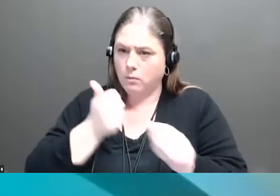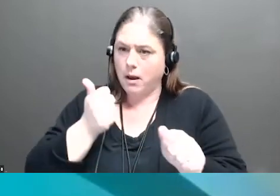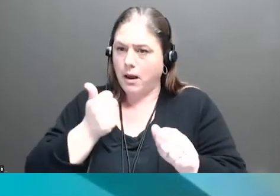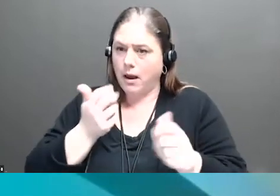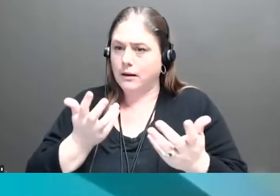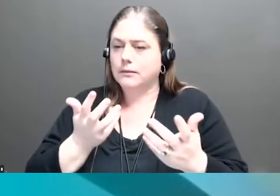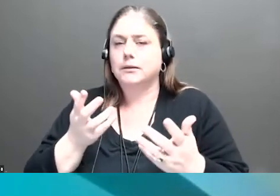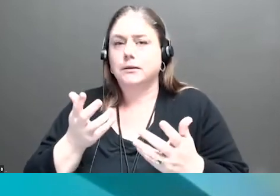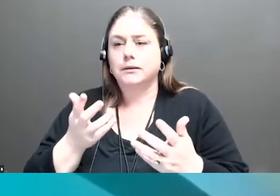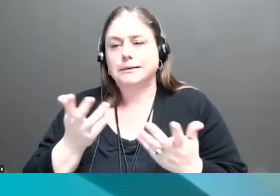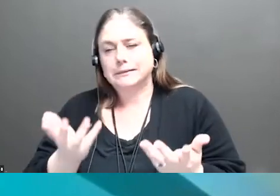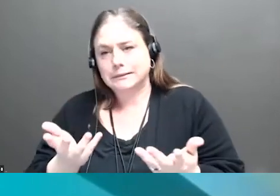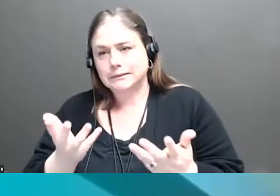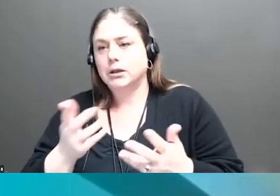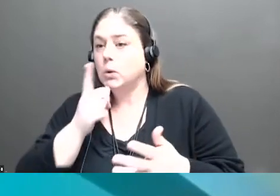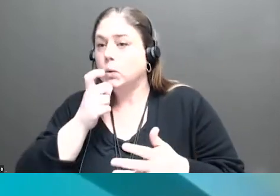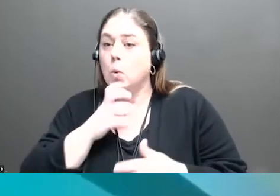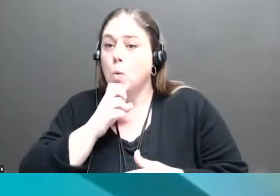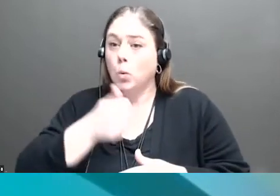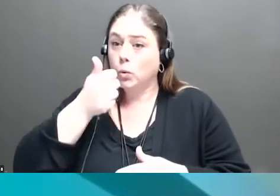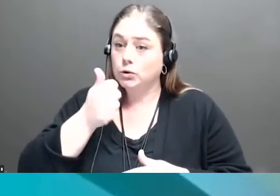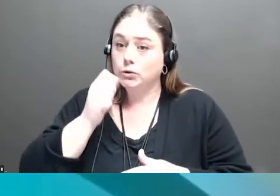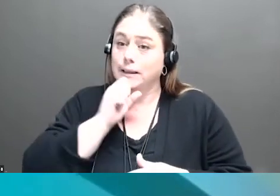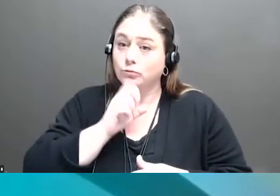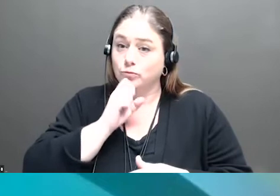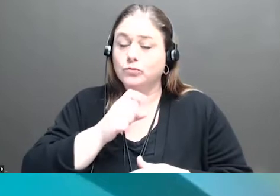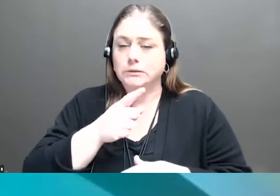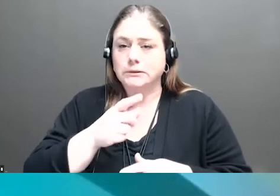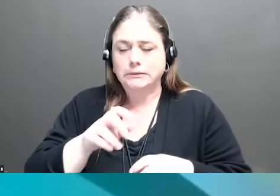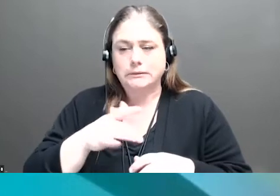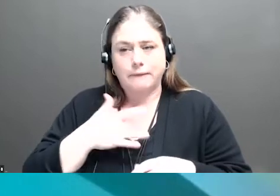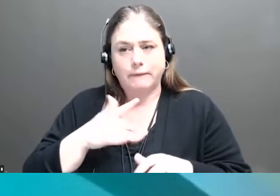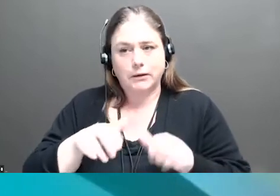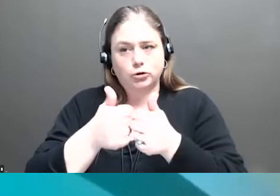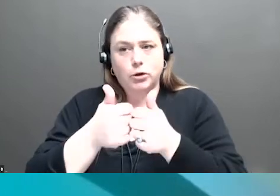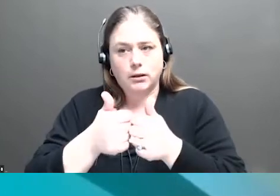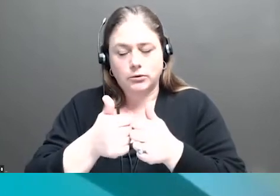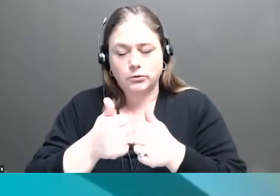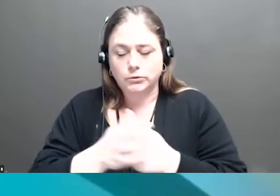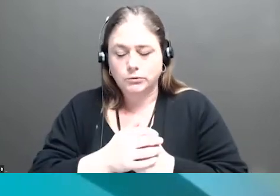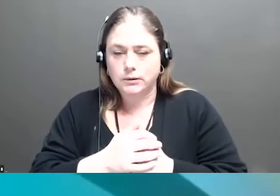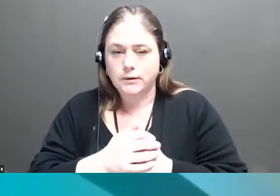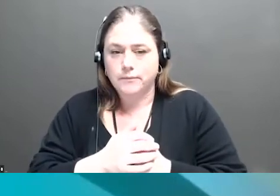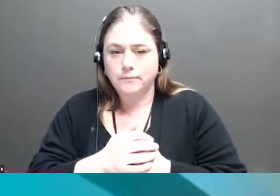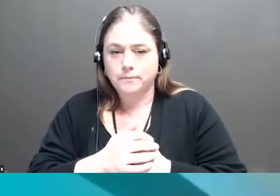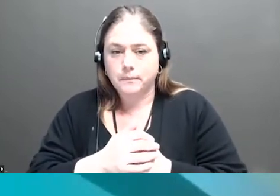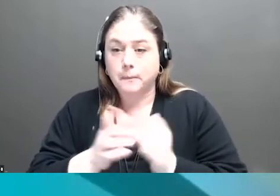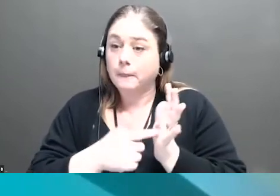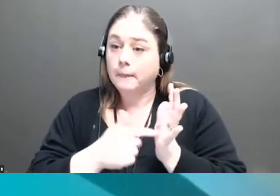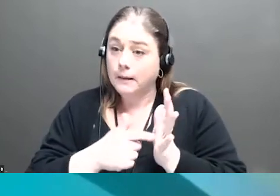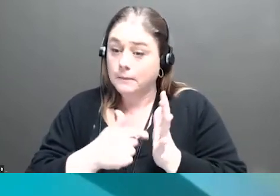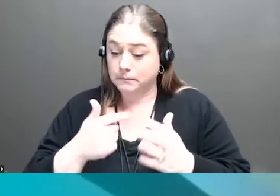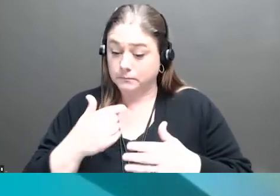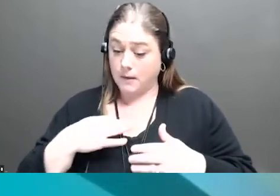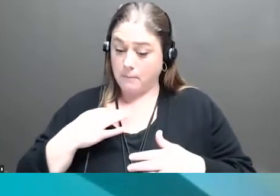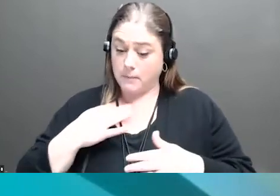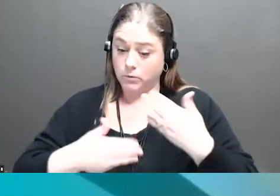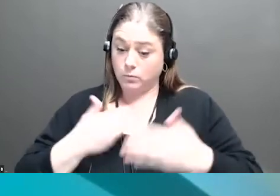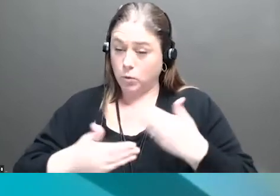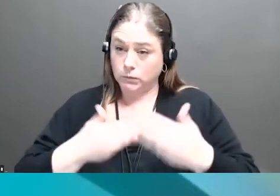Again, a lot of job opportunities or the application process is online, so again, this may